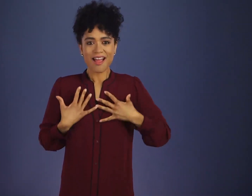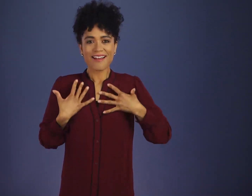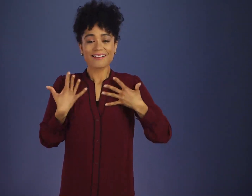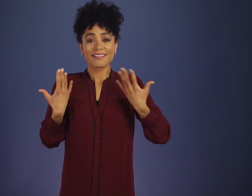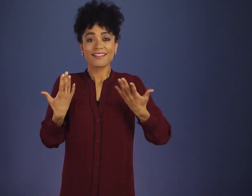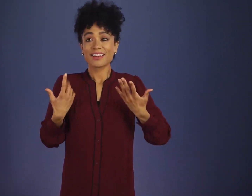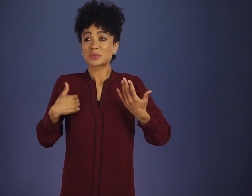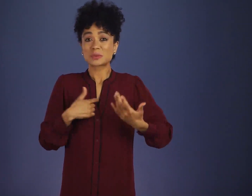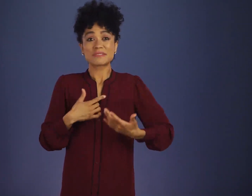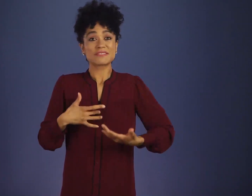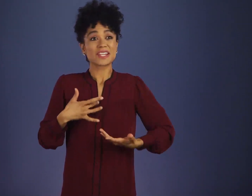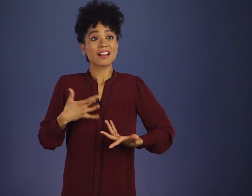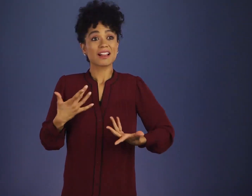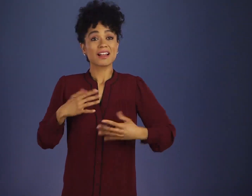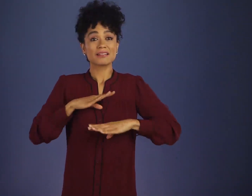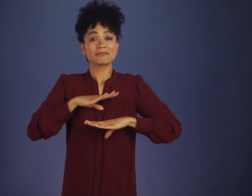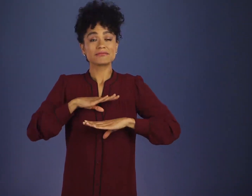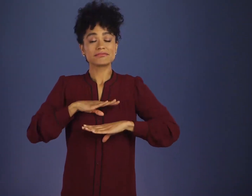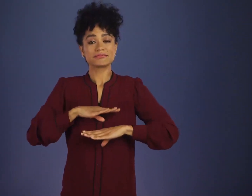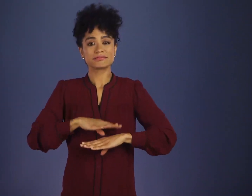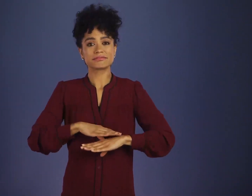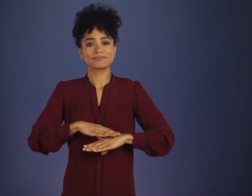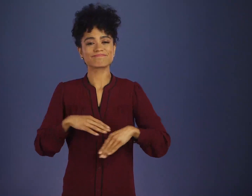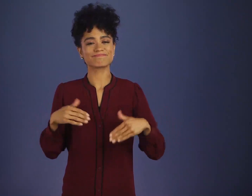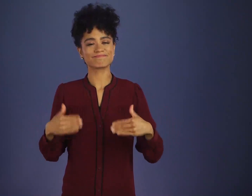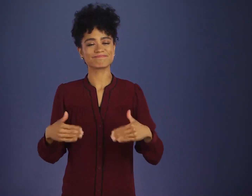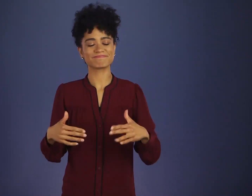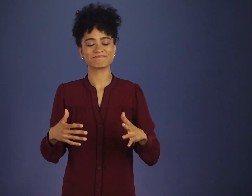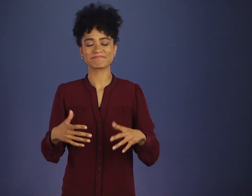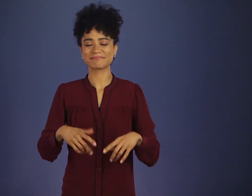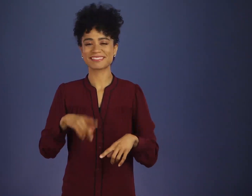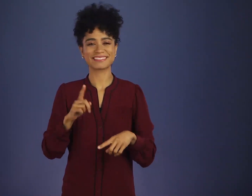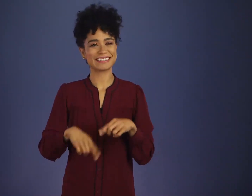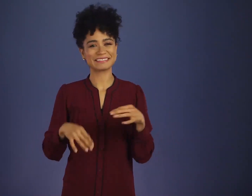and the sense of relief at finally facing ourselves is indescribable.